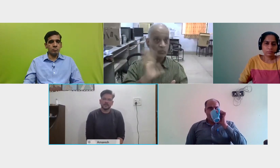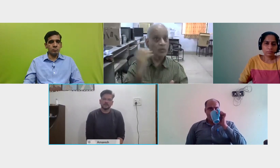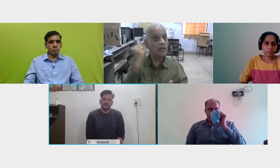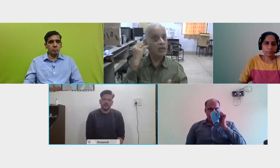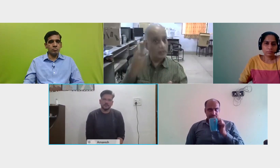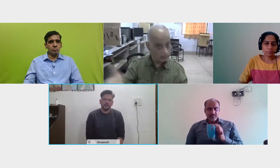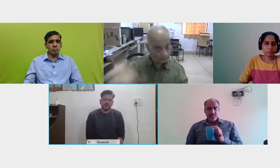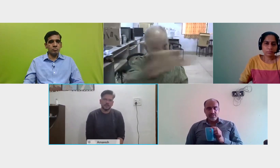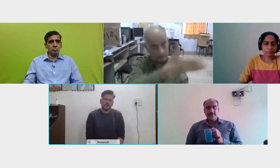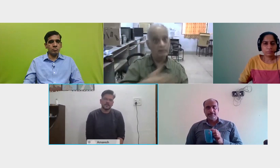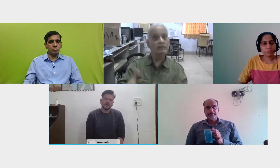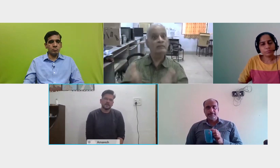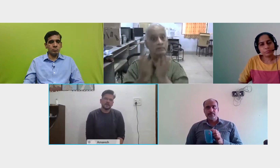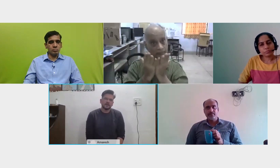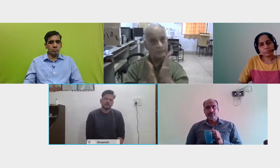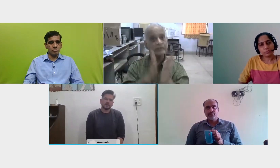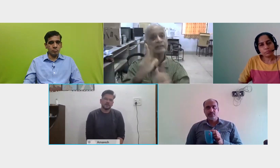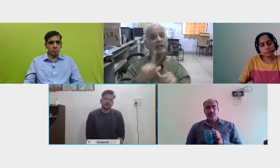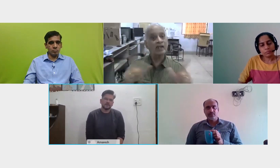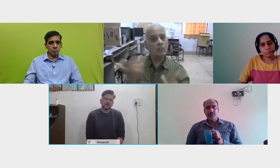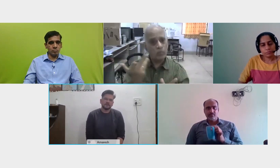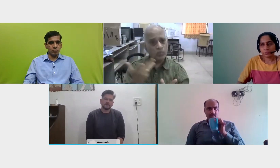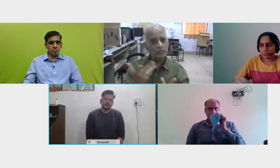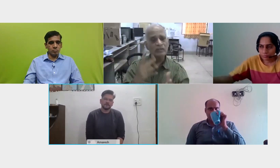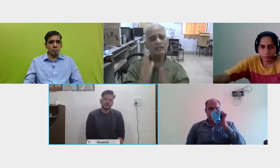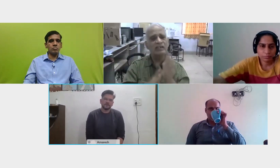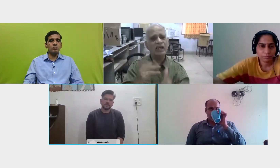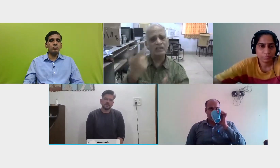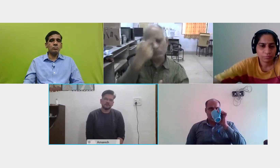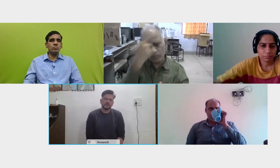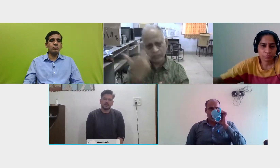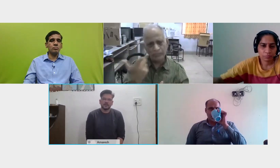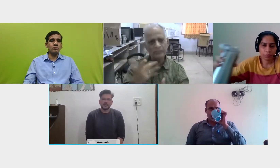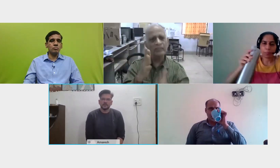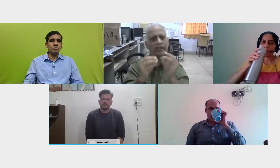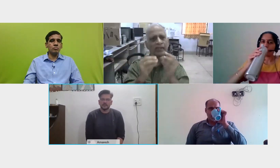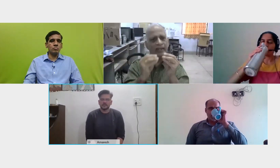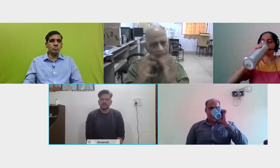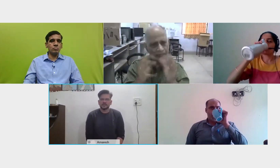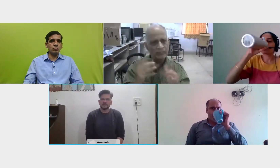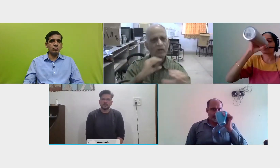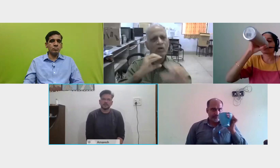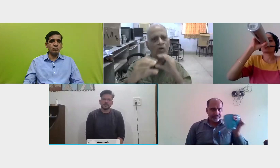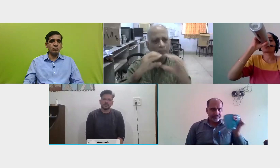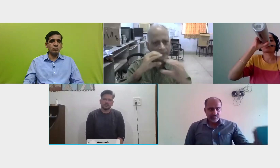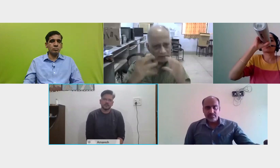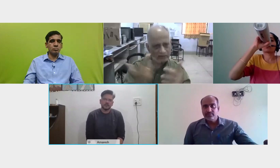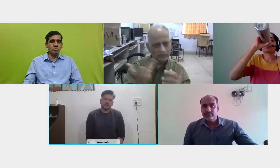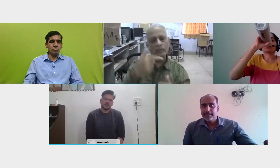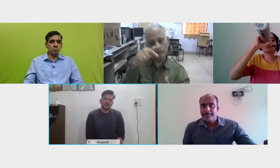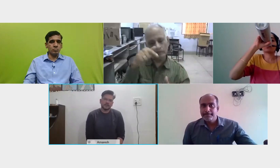nep it is not only for the deaf peop children but even hearing children regular children